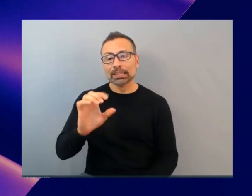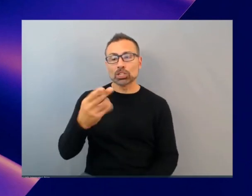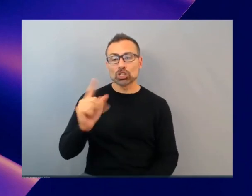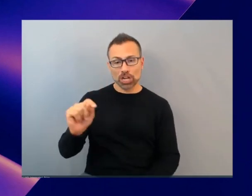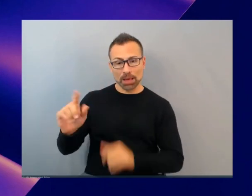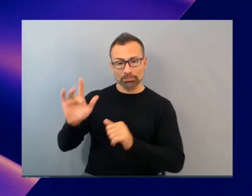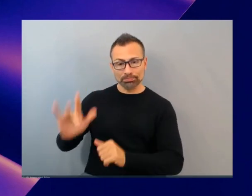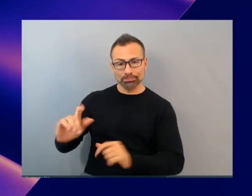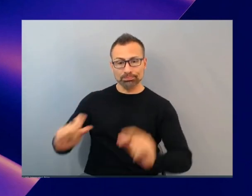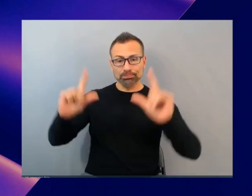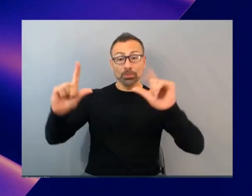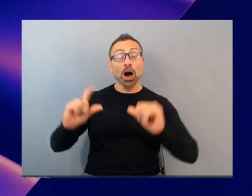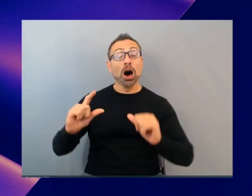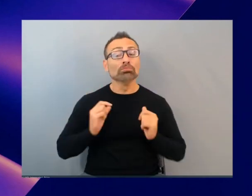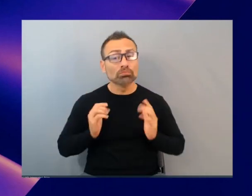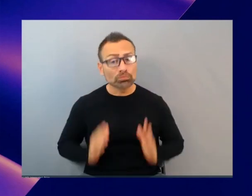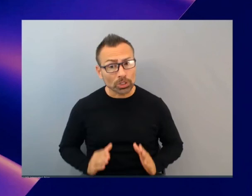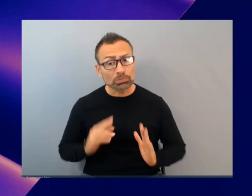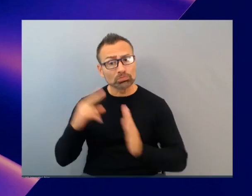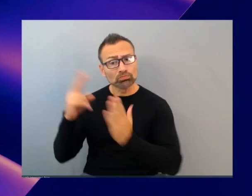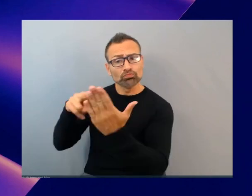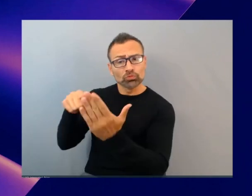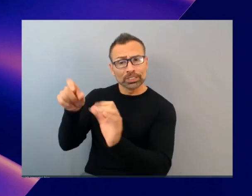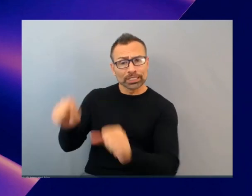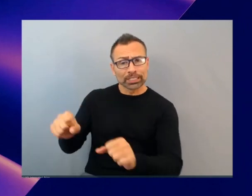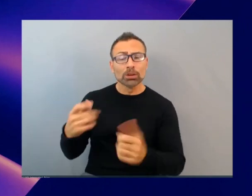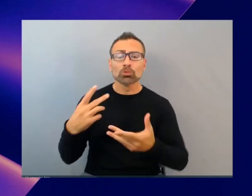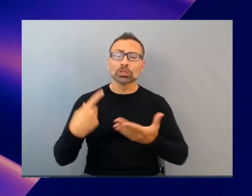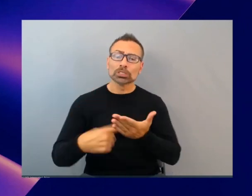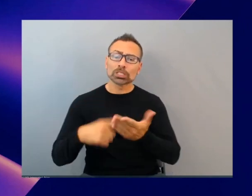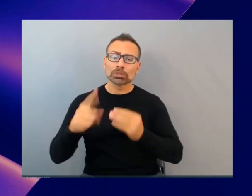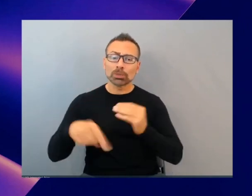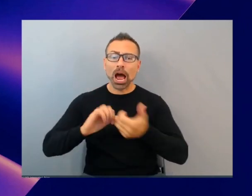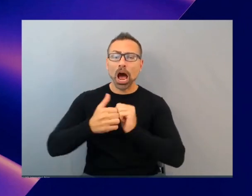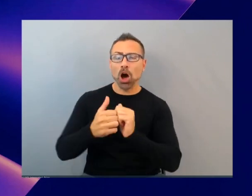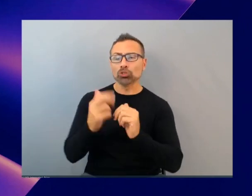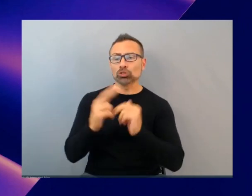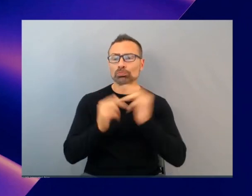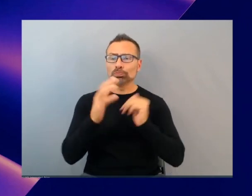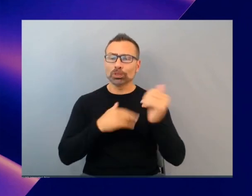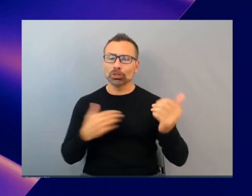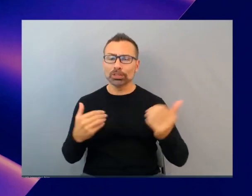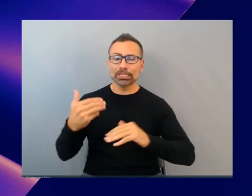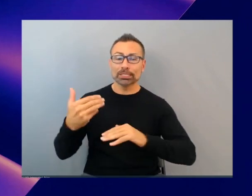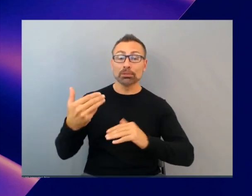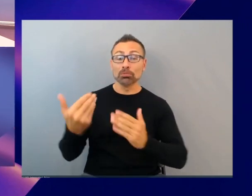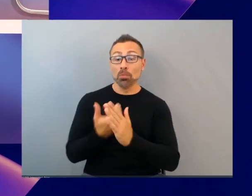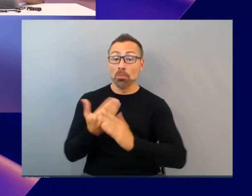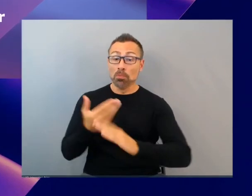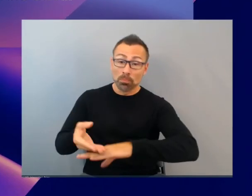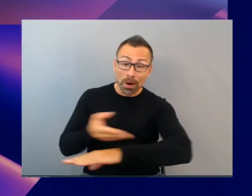I talked about how to build this modern data architecture, and it talks about how to create